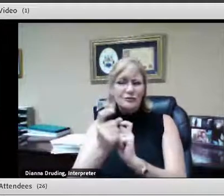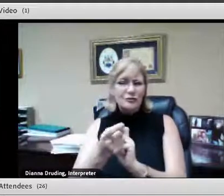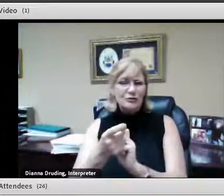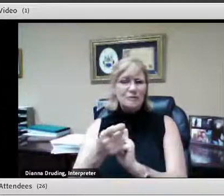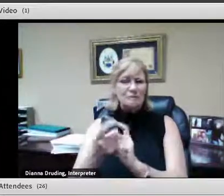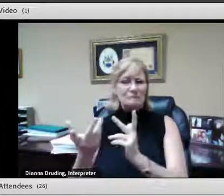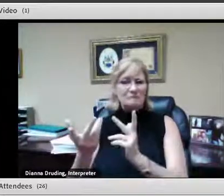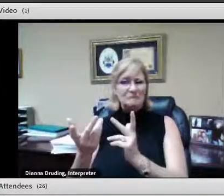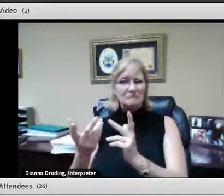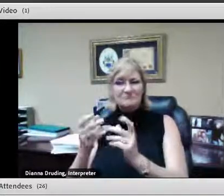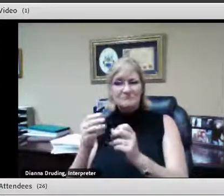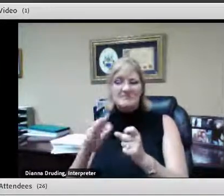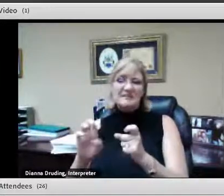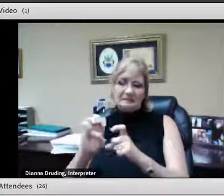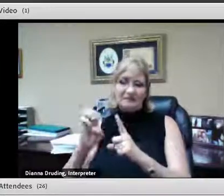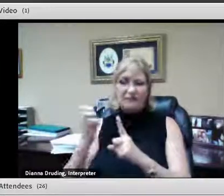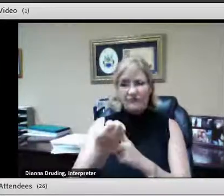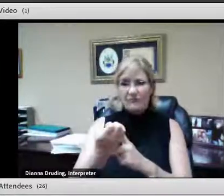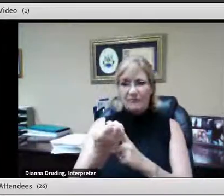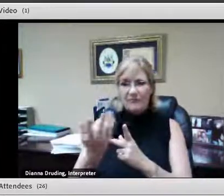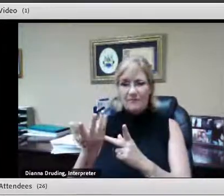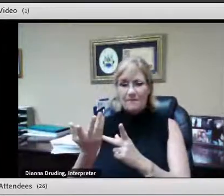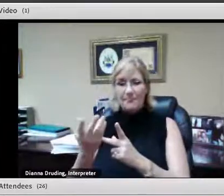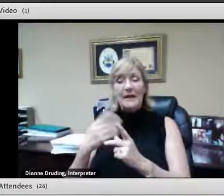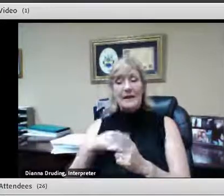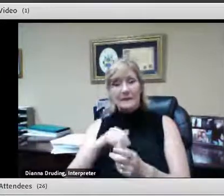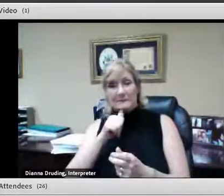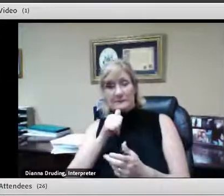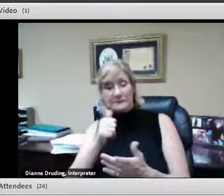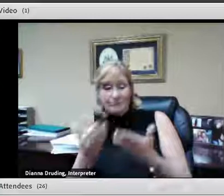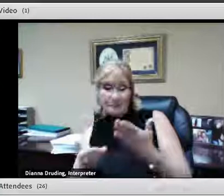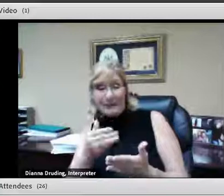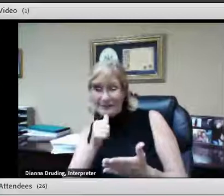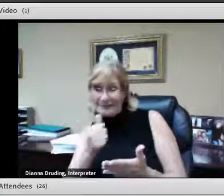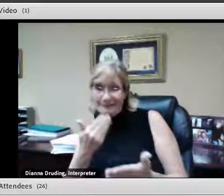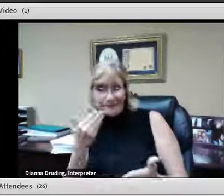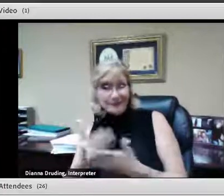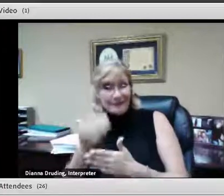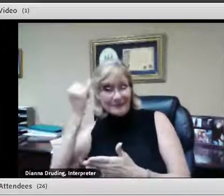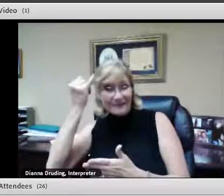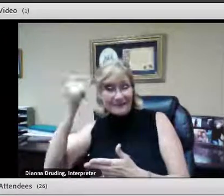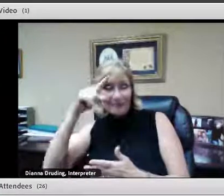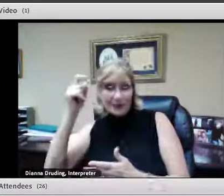If being outside isn't ideal, you know, you can just get a big sheet of butcher paper,